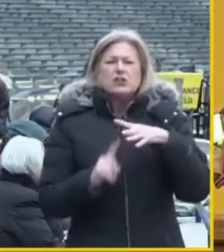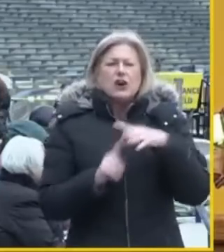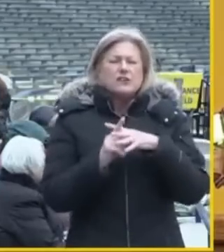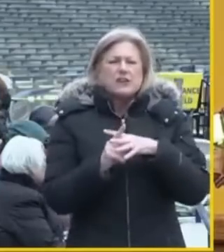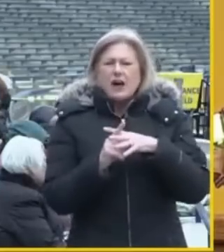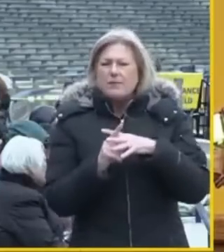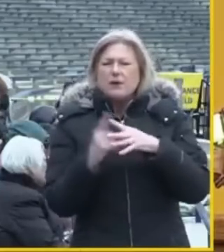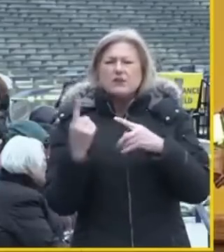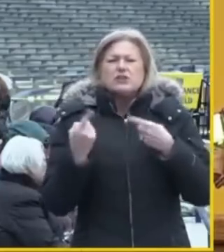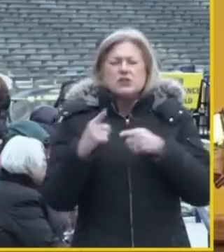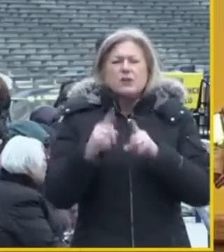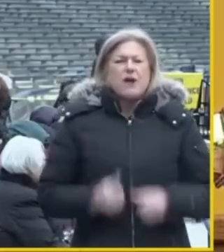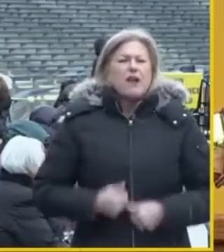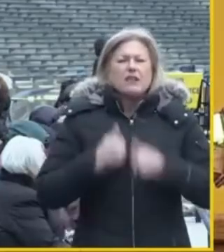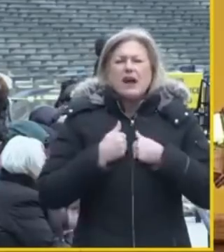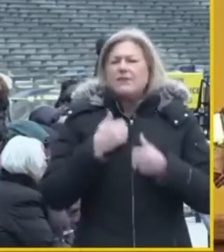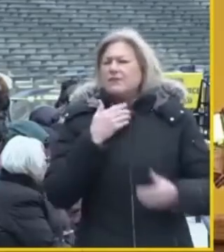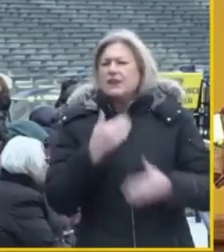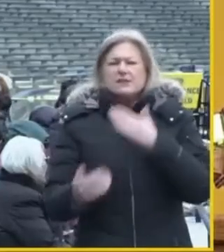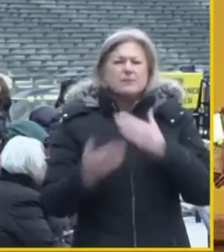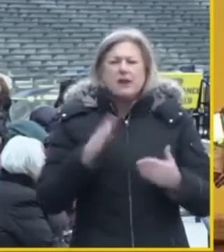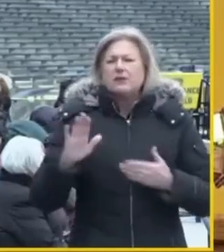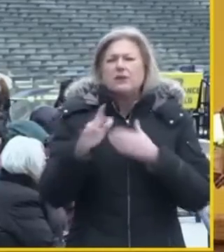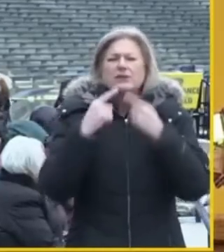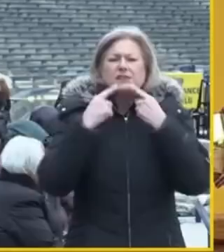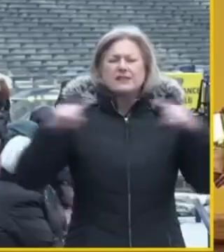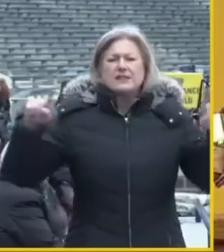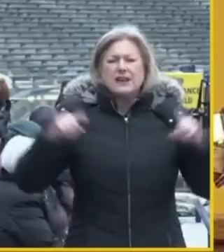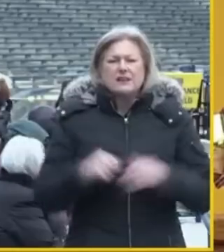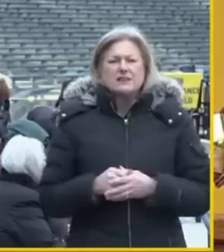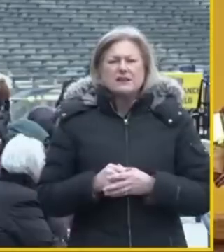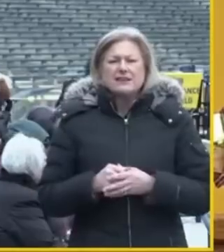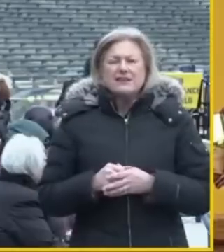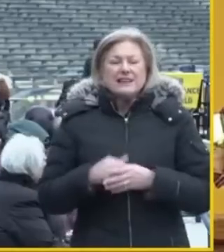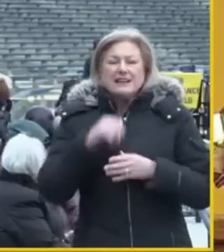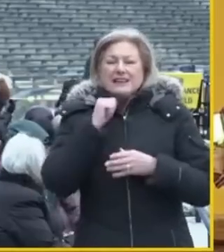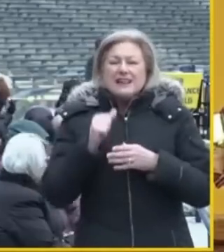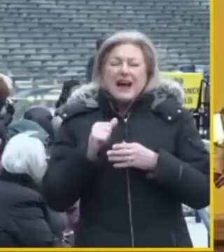no matter what you have accomplished, and not pushing through your fear,